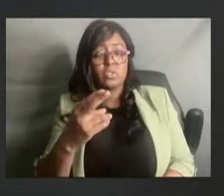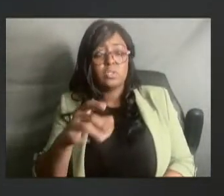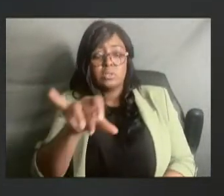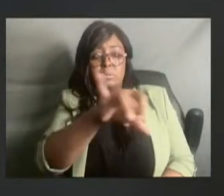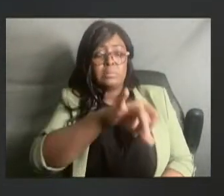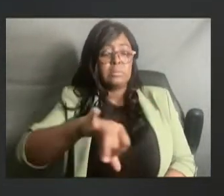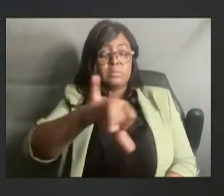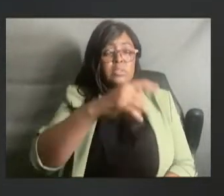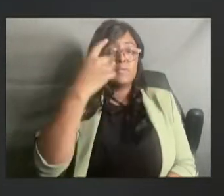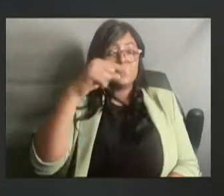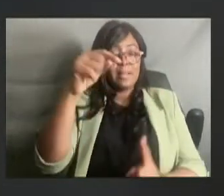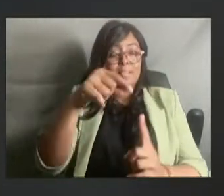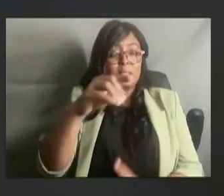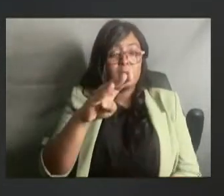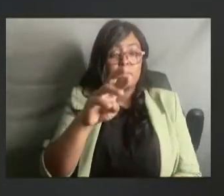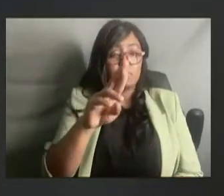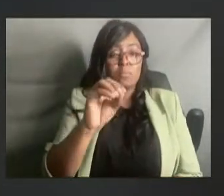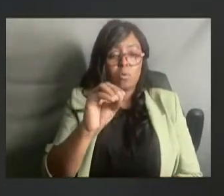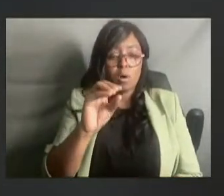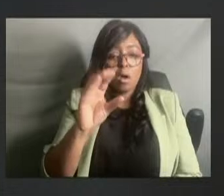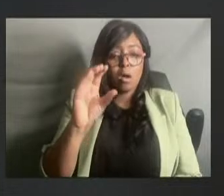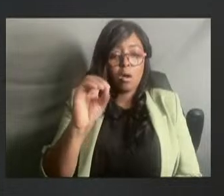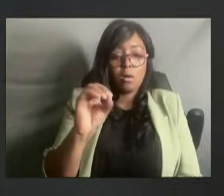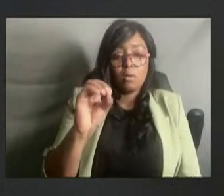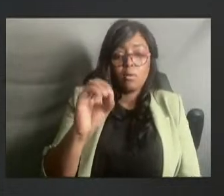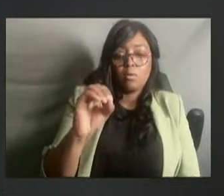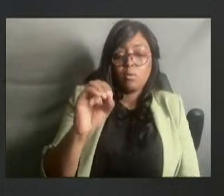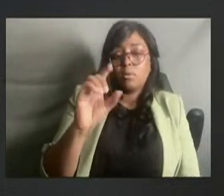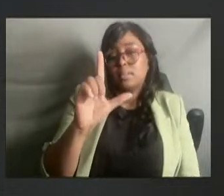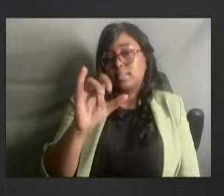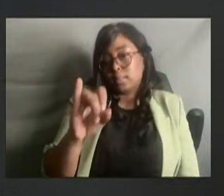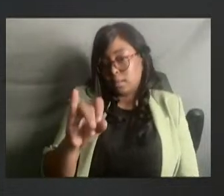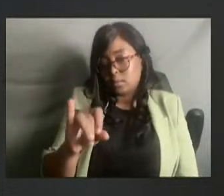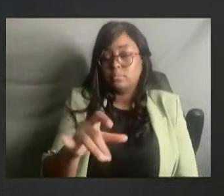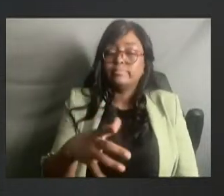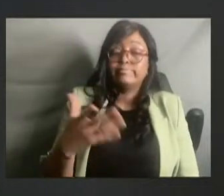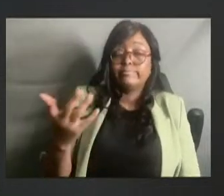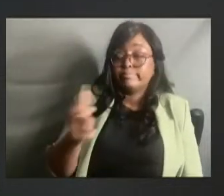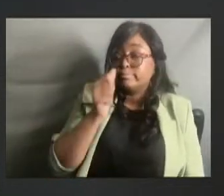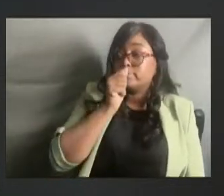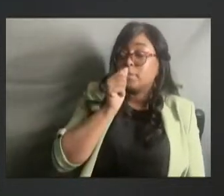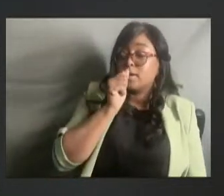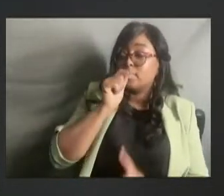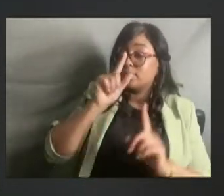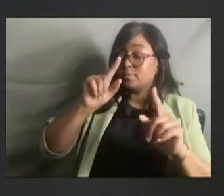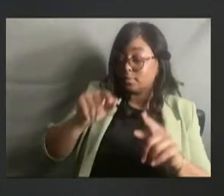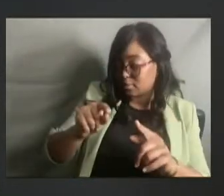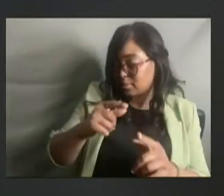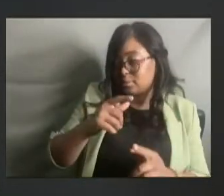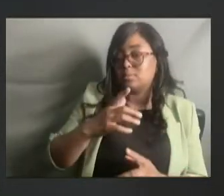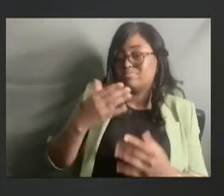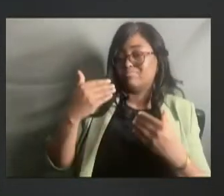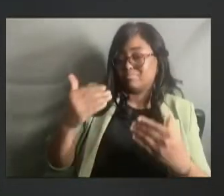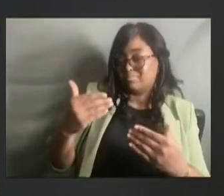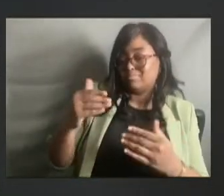ranch dressing for this broccoli? Anonymous attendee?